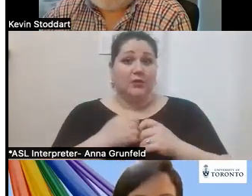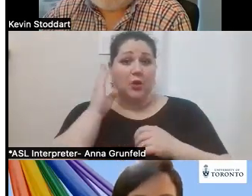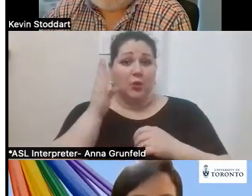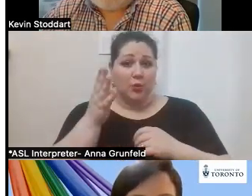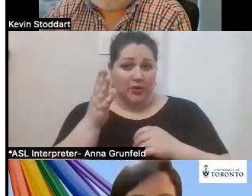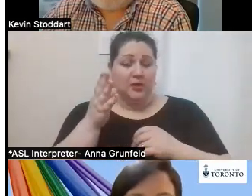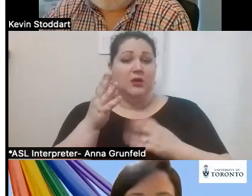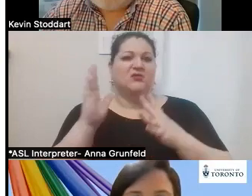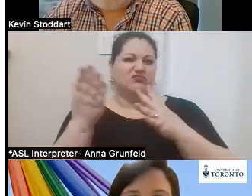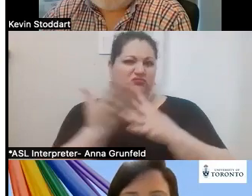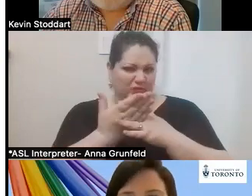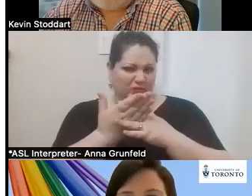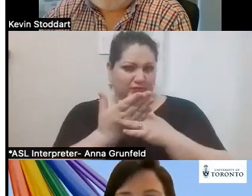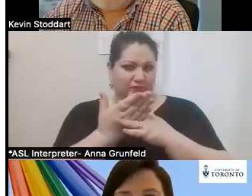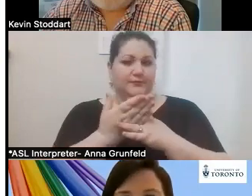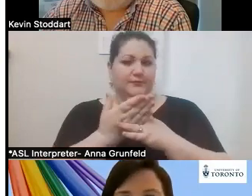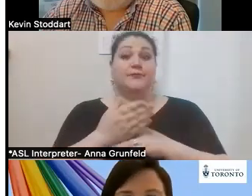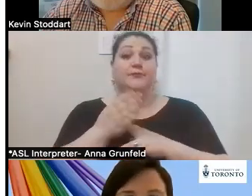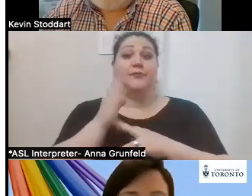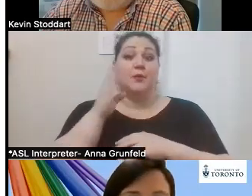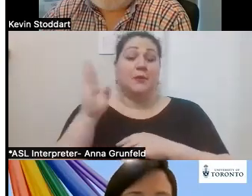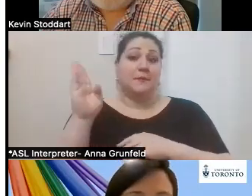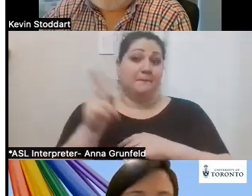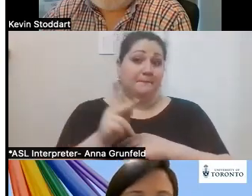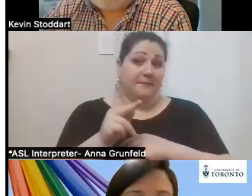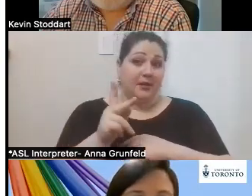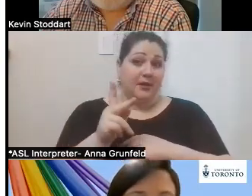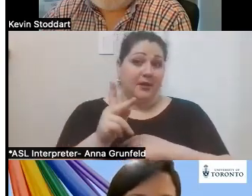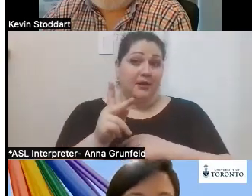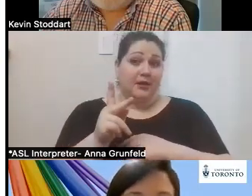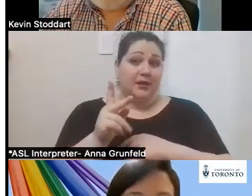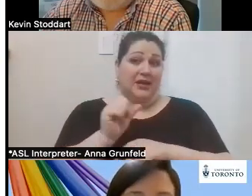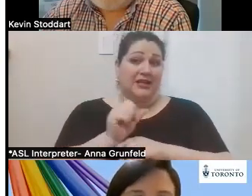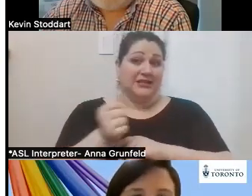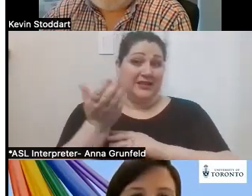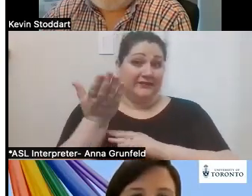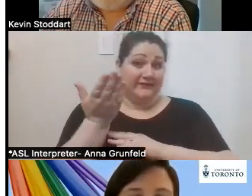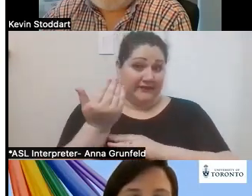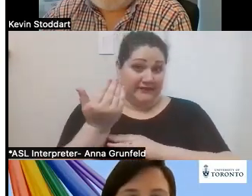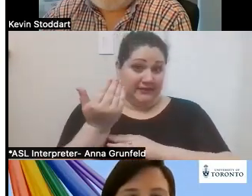We're going to be coming back at 10:15 to have the